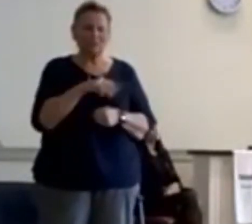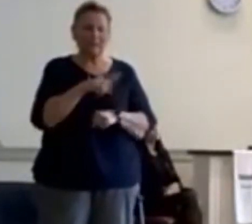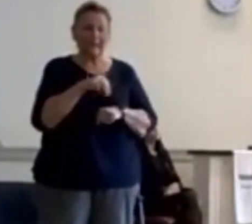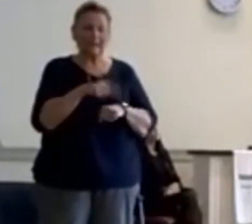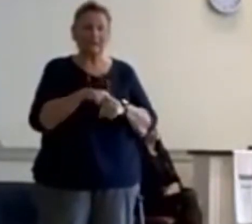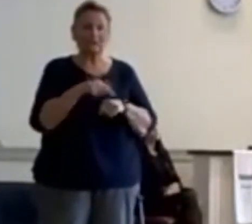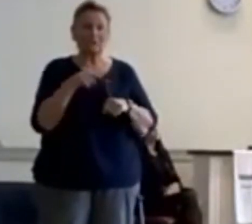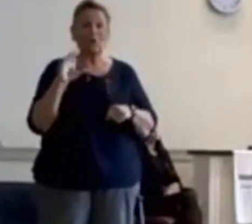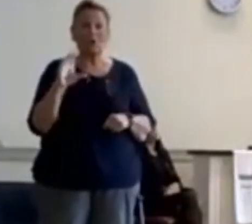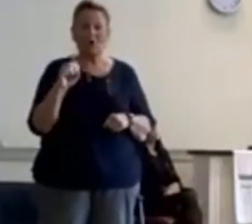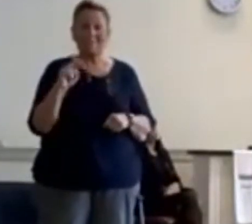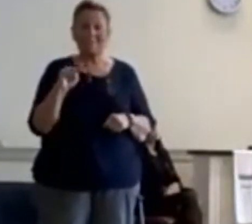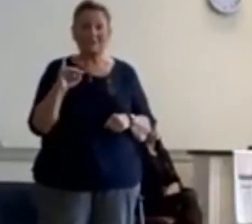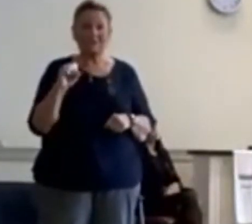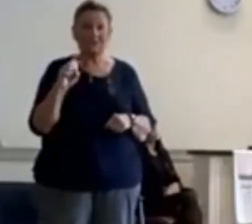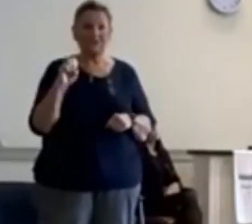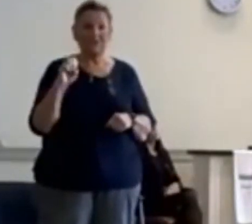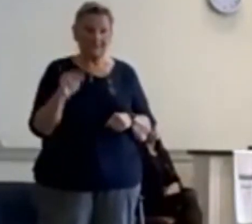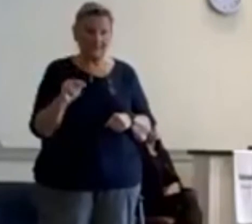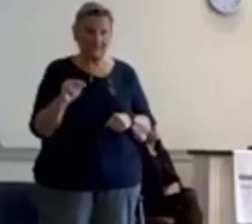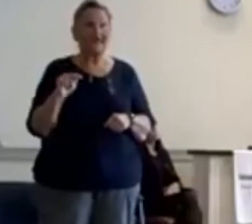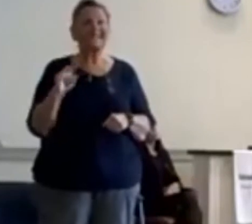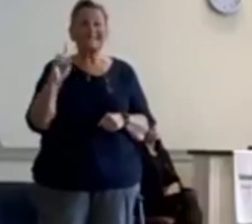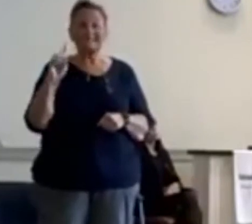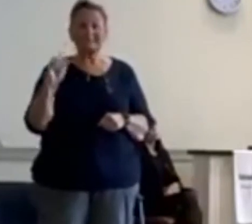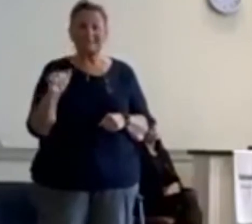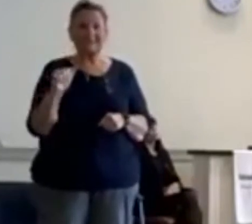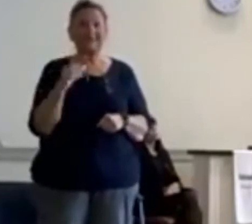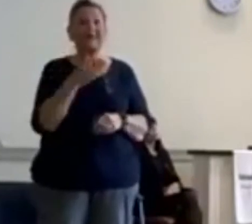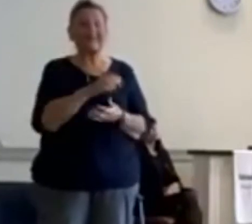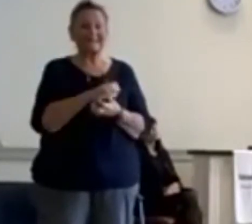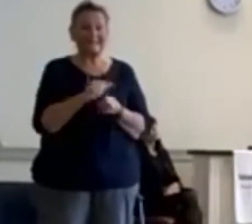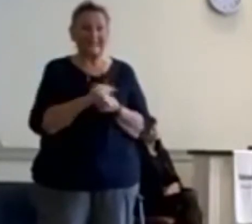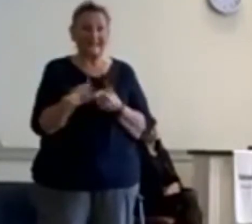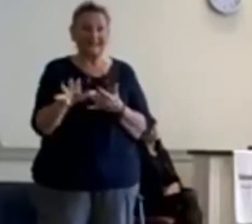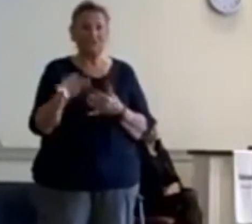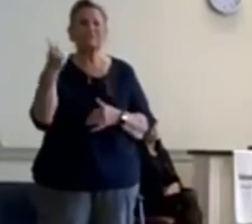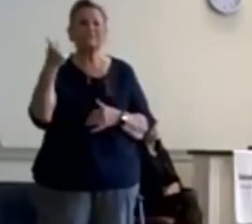disaster, ten regional training and technical assistance centers, a